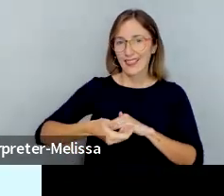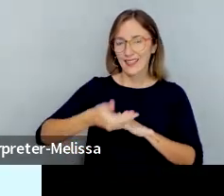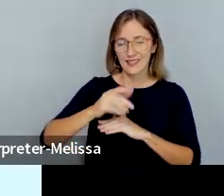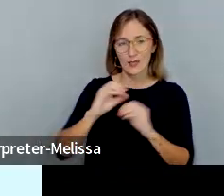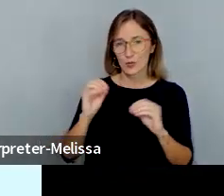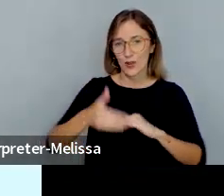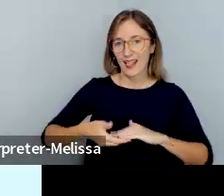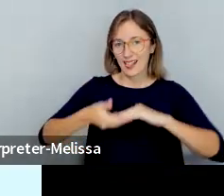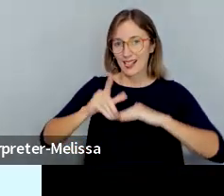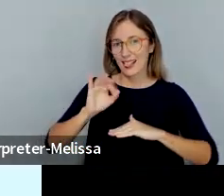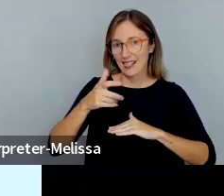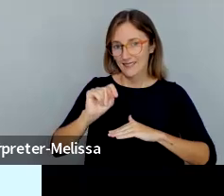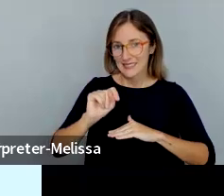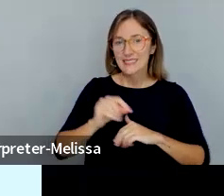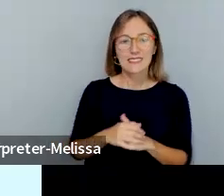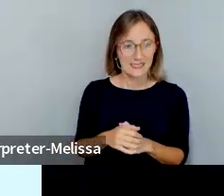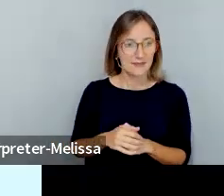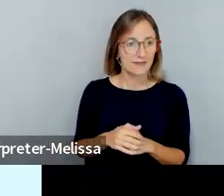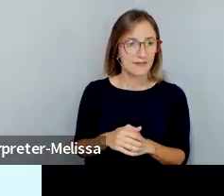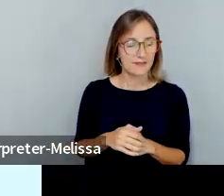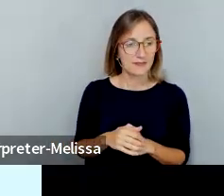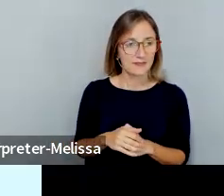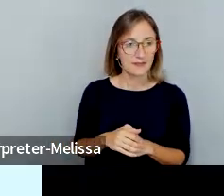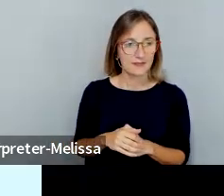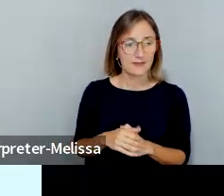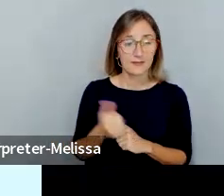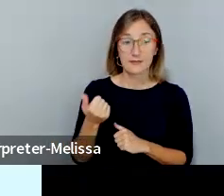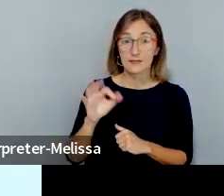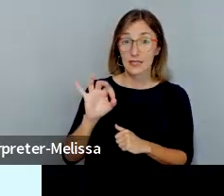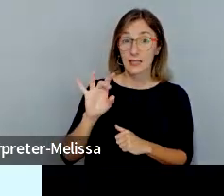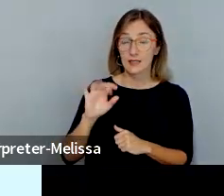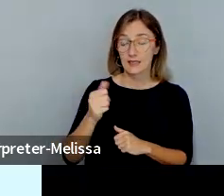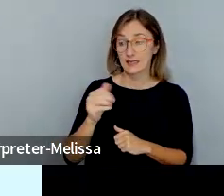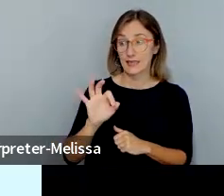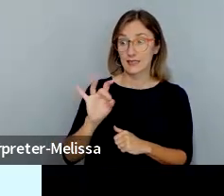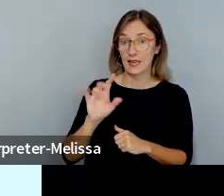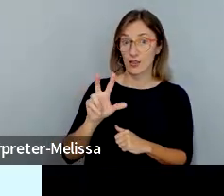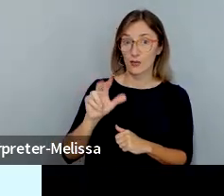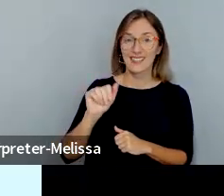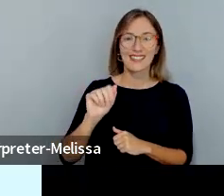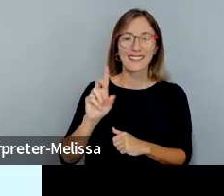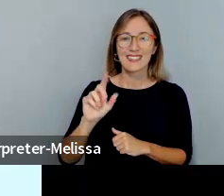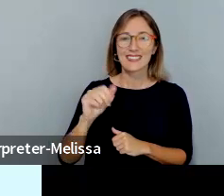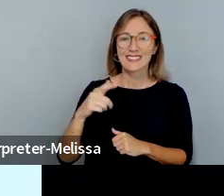group in Denver which was in 1978 when they took over the city bus in